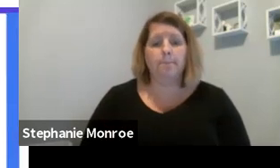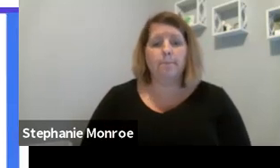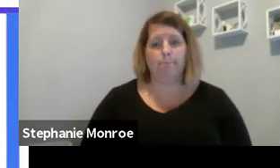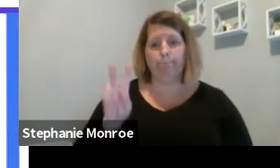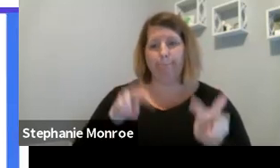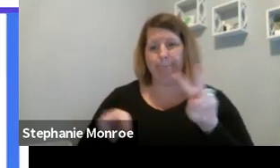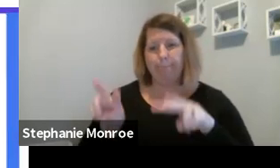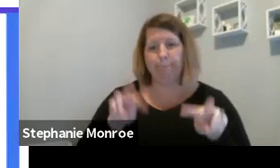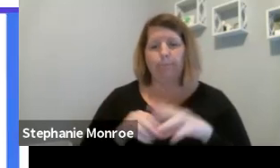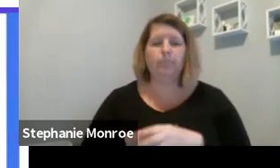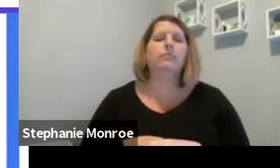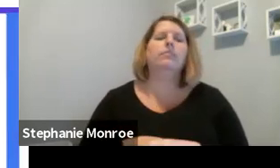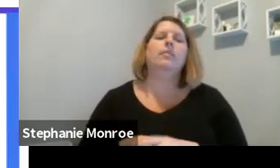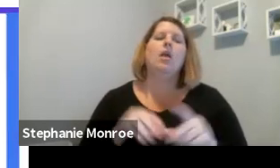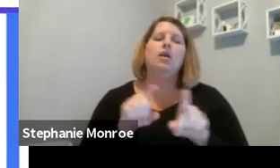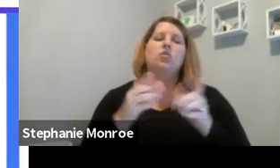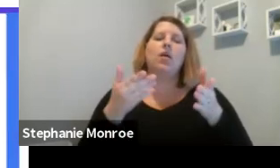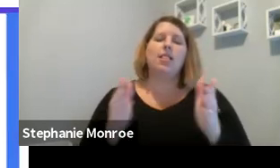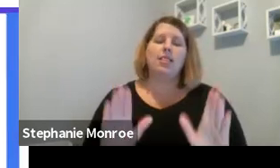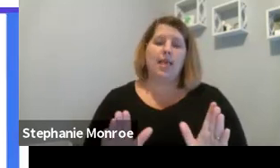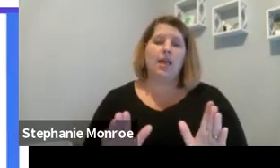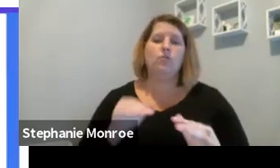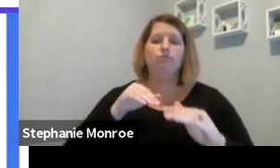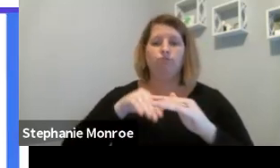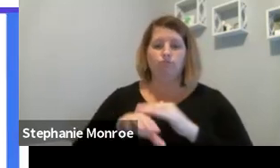and we are also allowed to be present